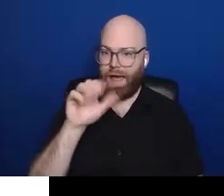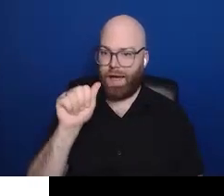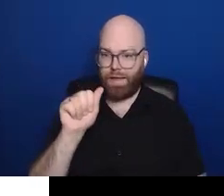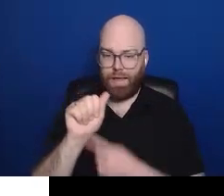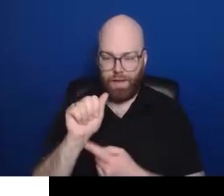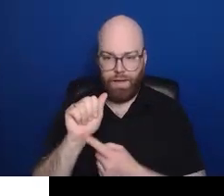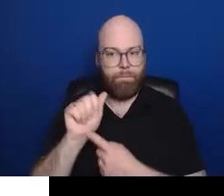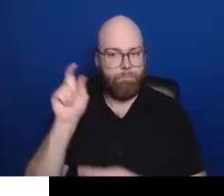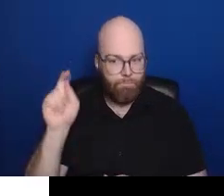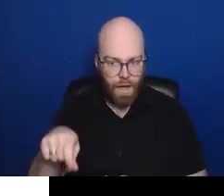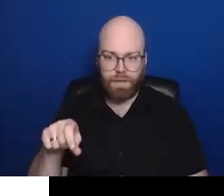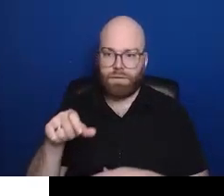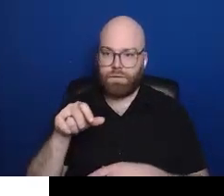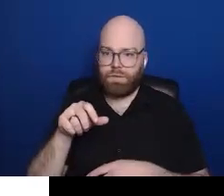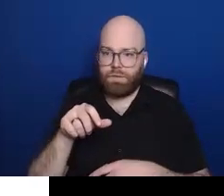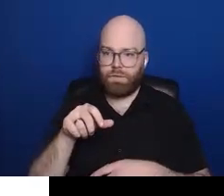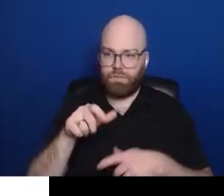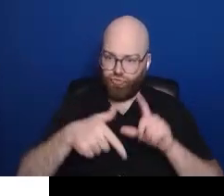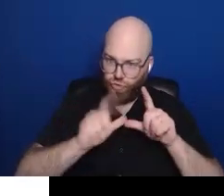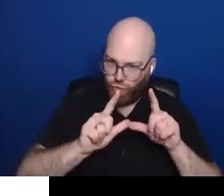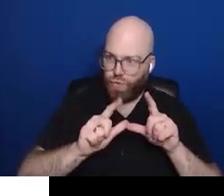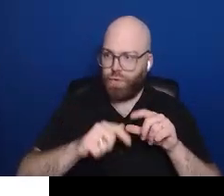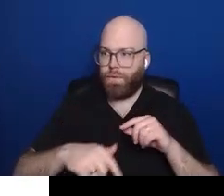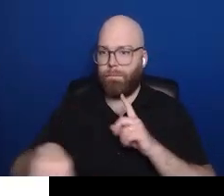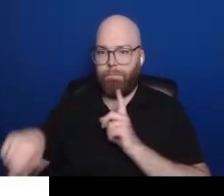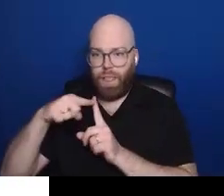and their work permits with enough time so that they have the renewal with them.